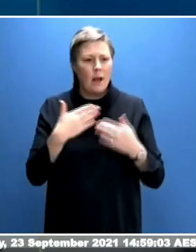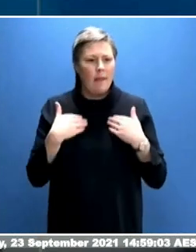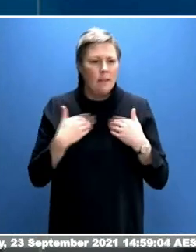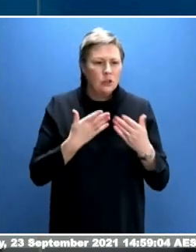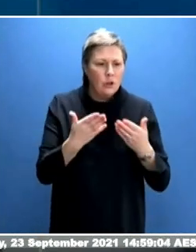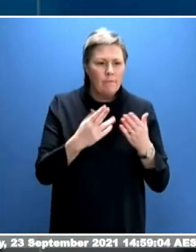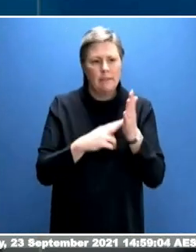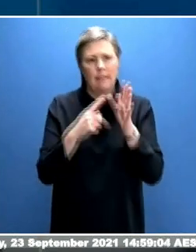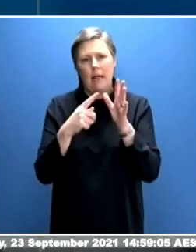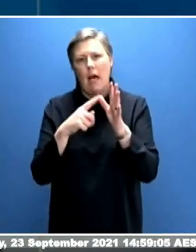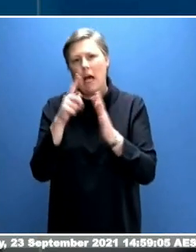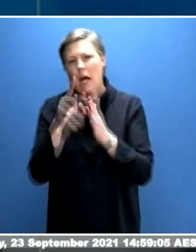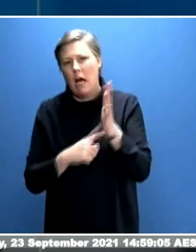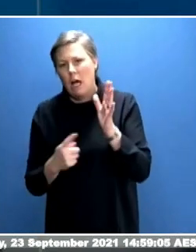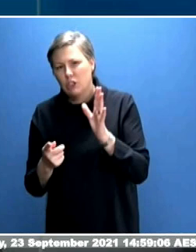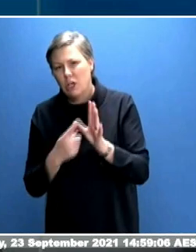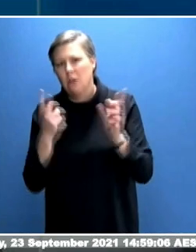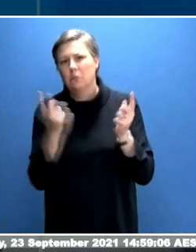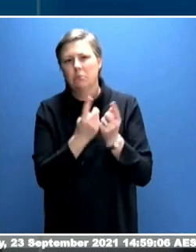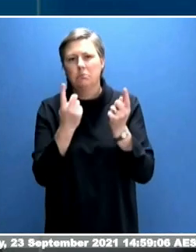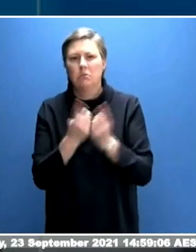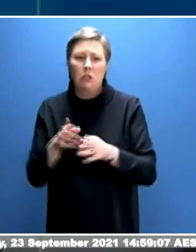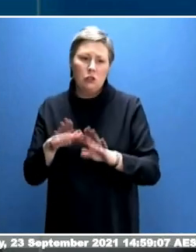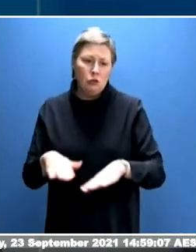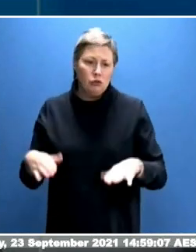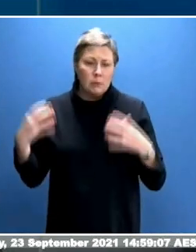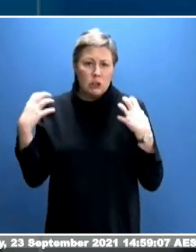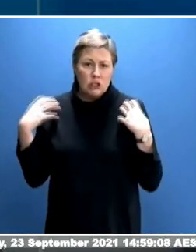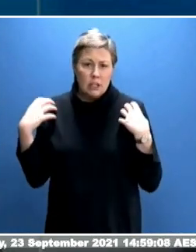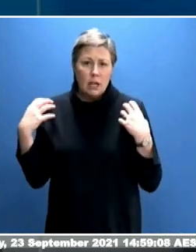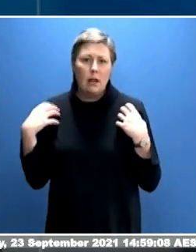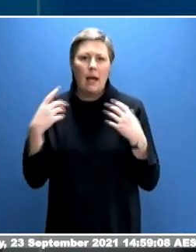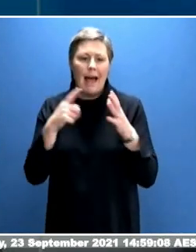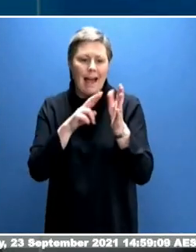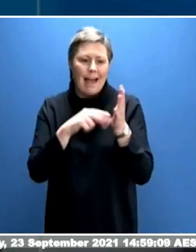NT LAC, Children's Commissioner, Anti-Discrimination Commissioner --- we